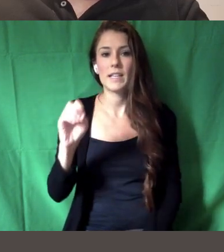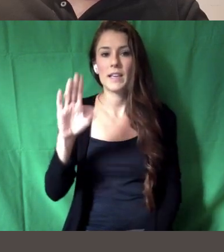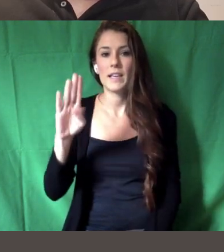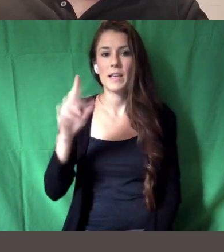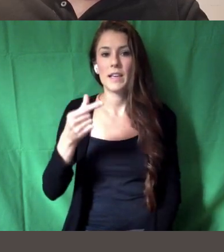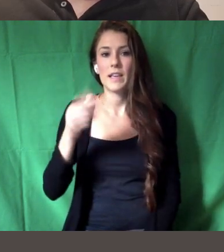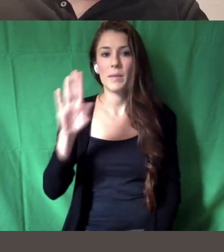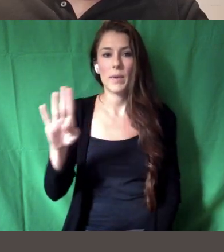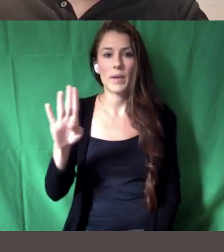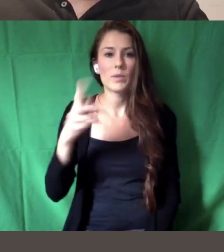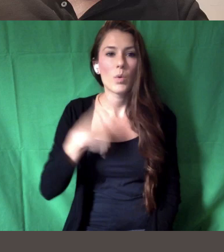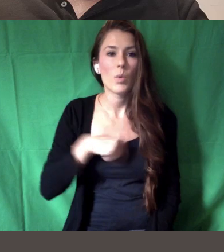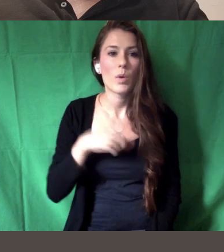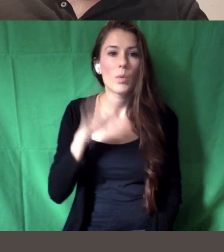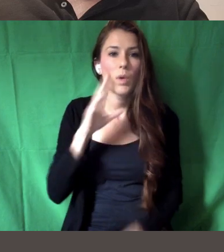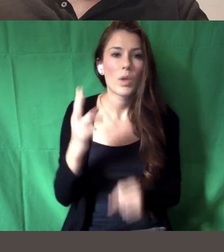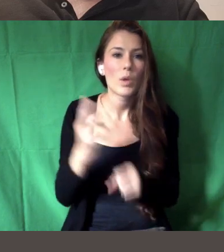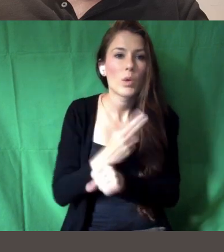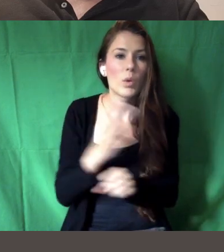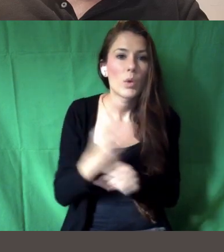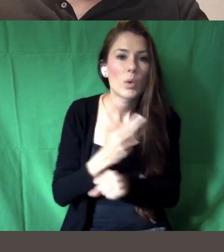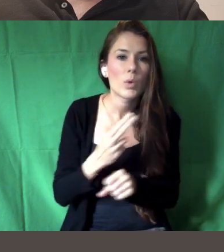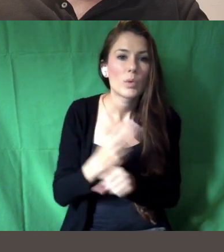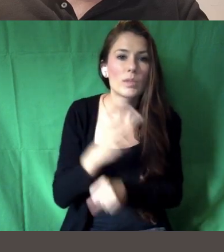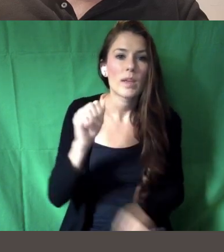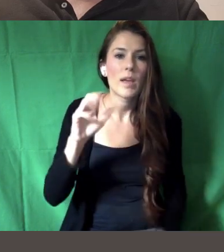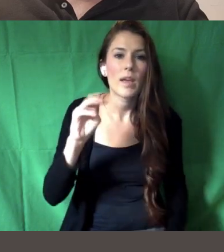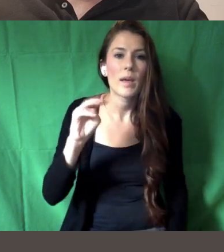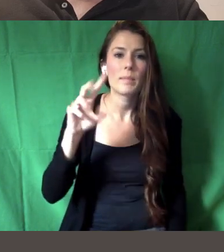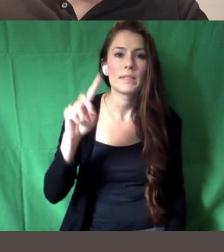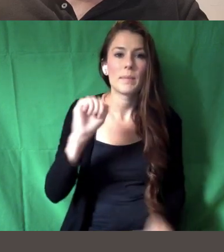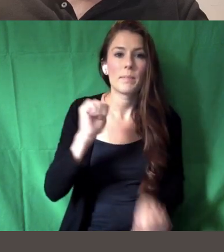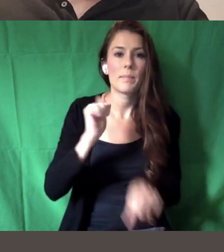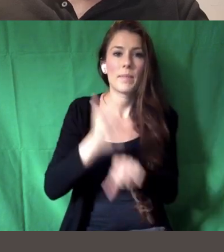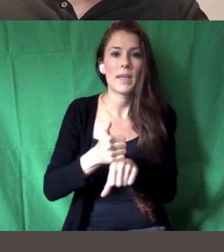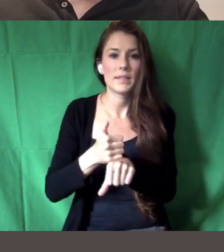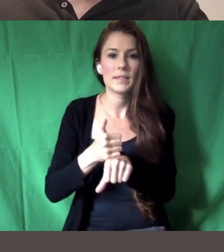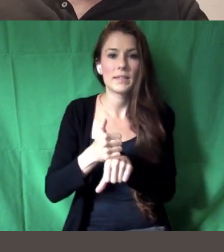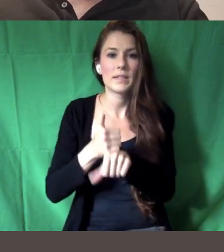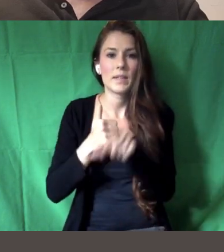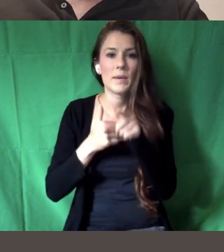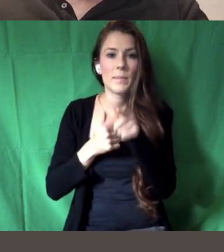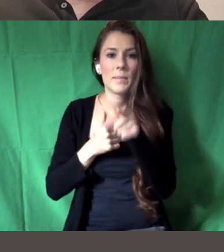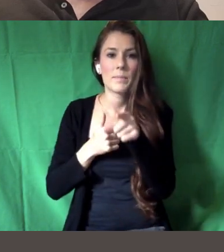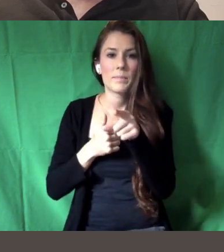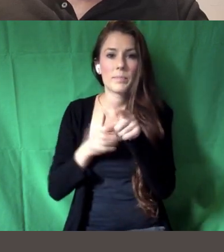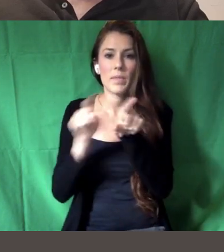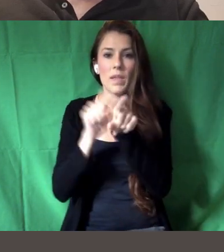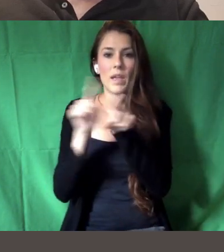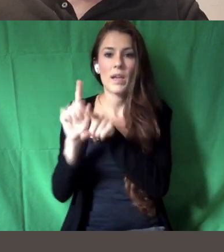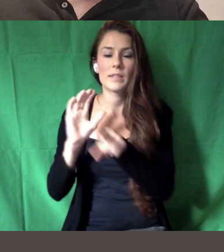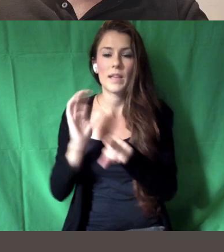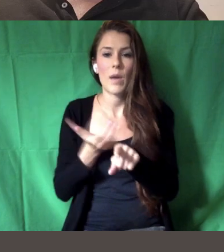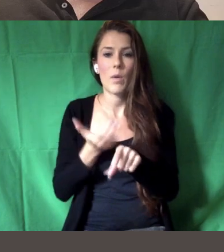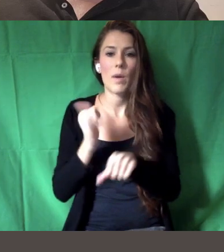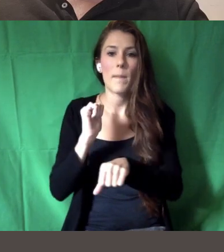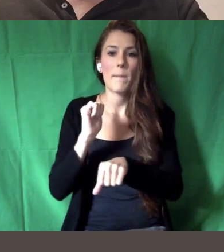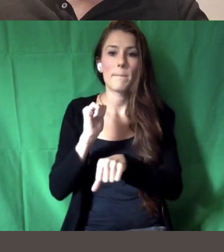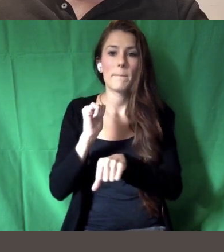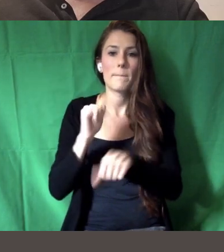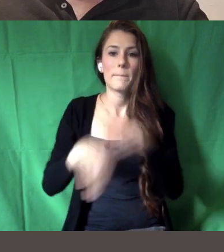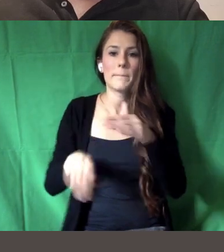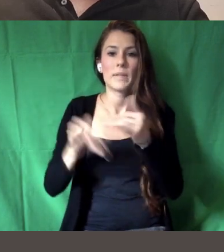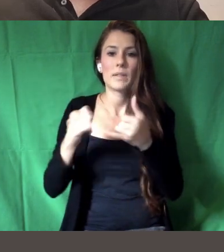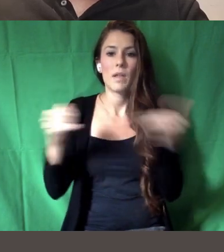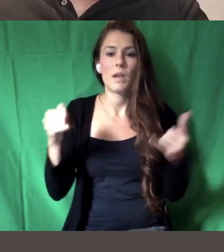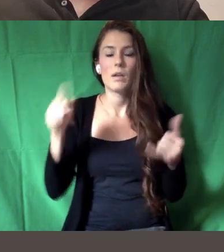We will use t3a.xlarge, which is AMD based burstable instance, as our baseline. I believe